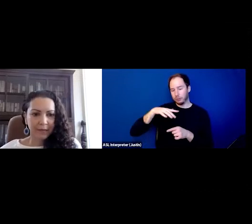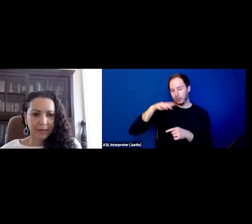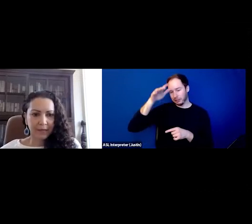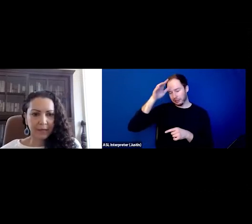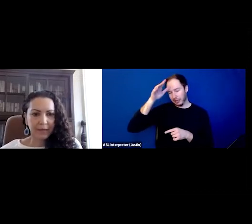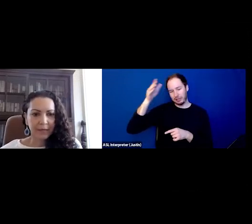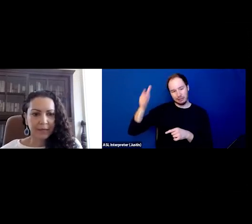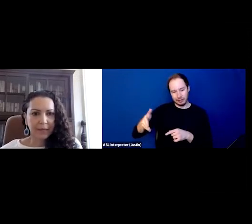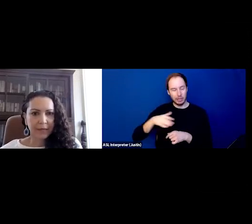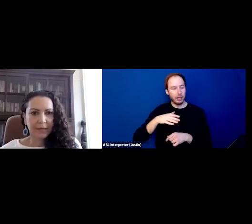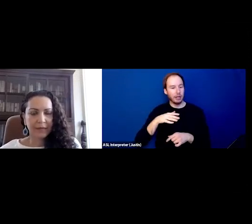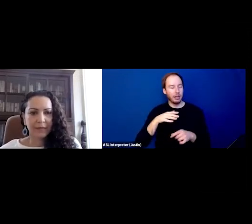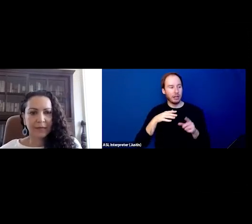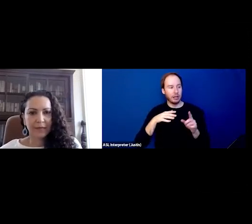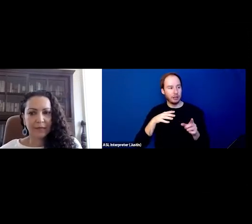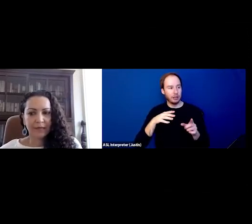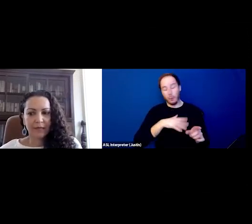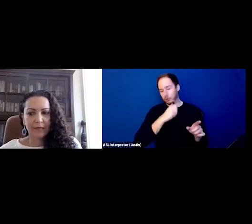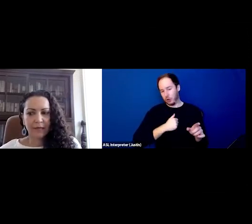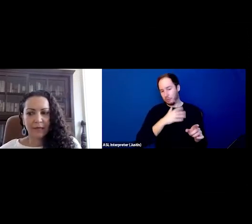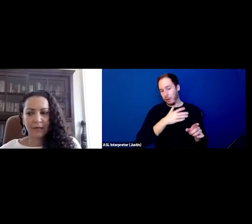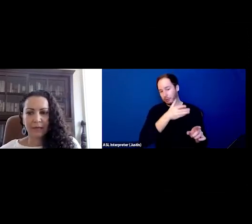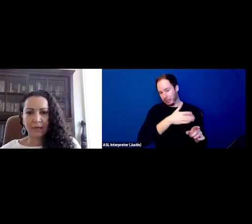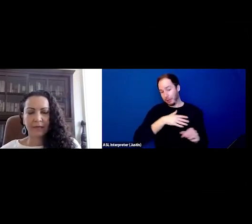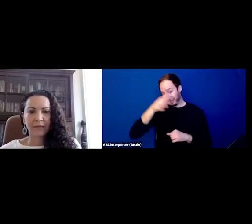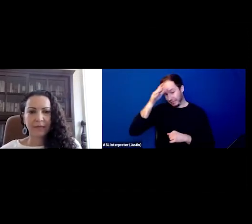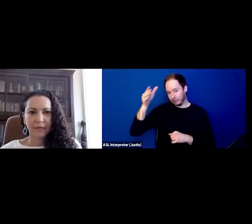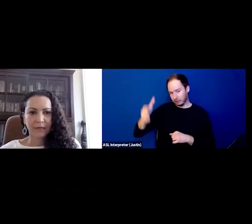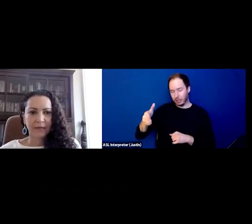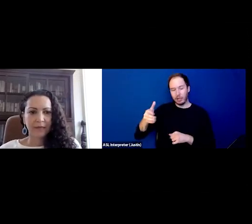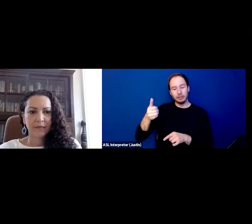and my dad is born and raised native Washingtonian.